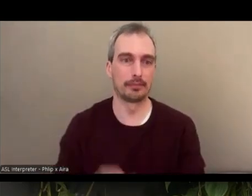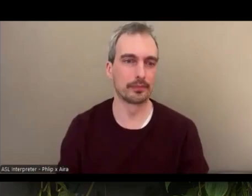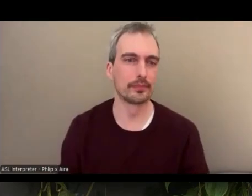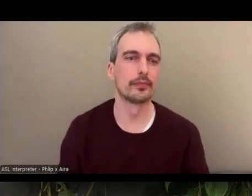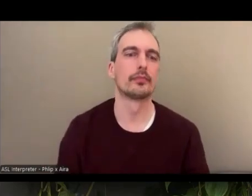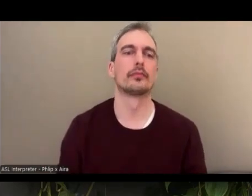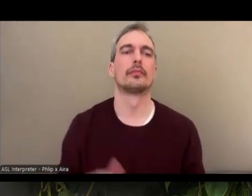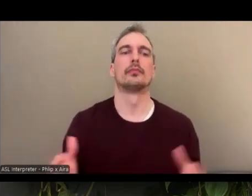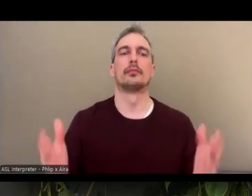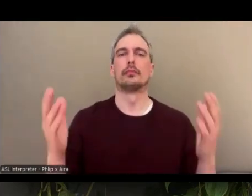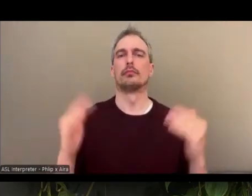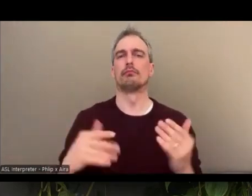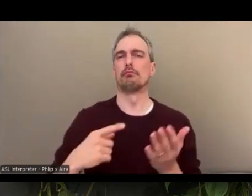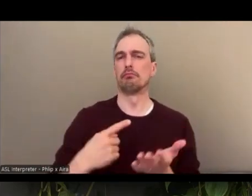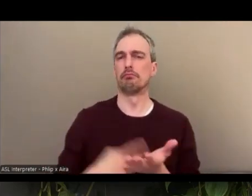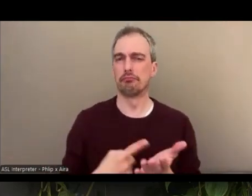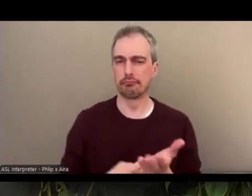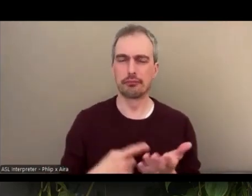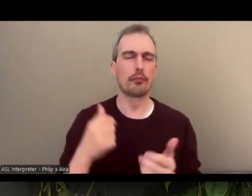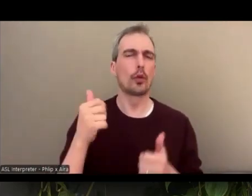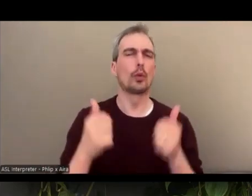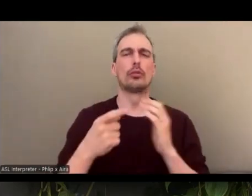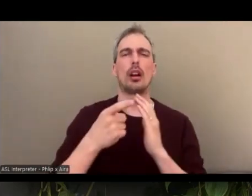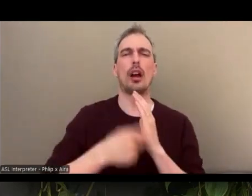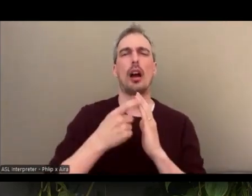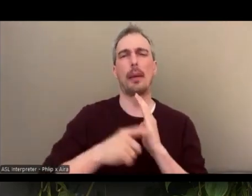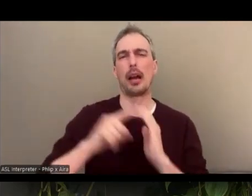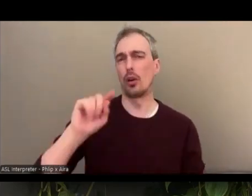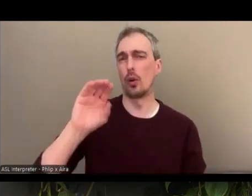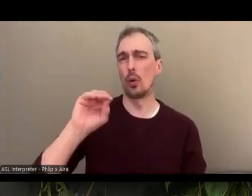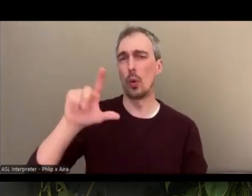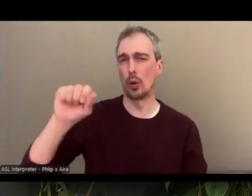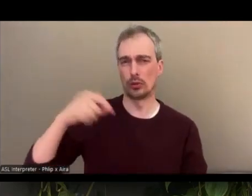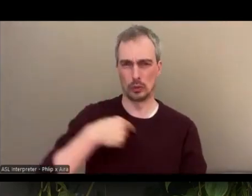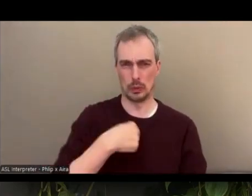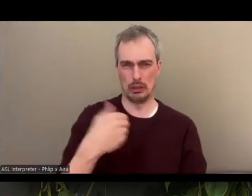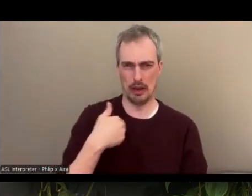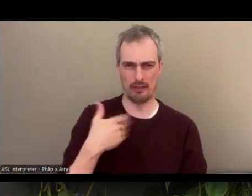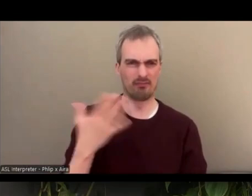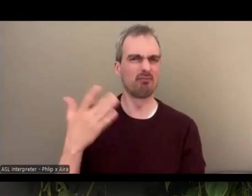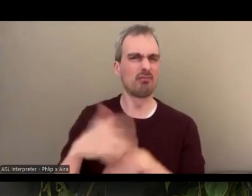So in the automatic category, we have linters, such as Axe Accessibility